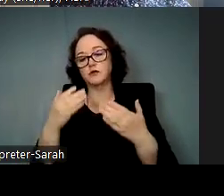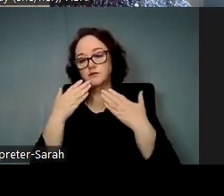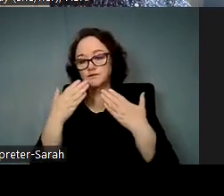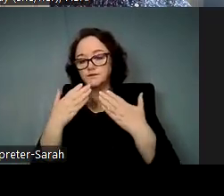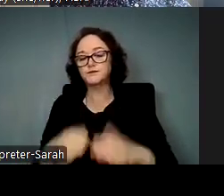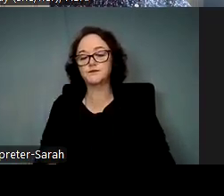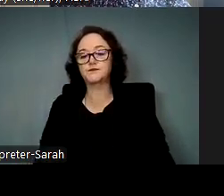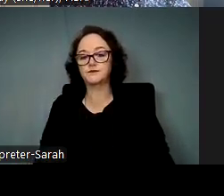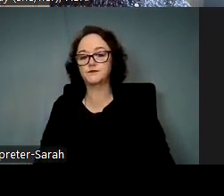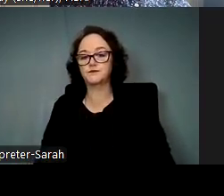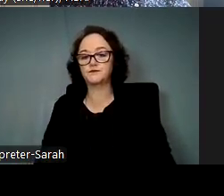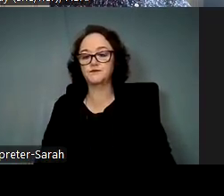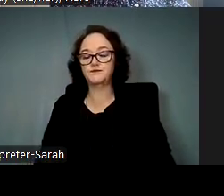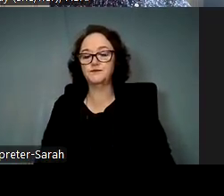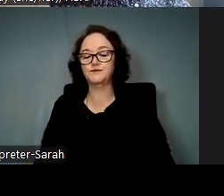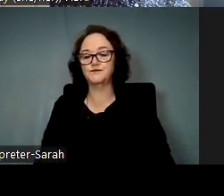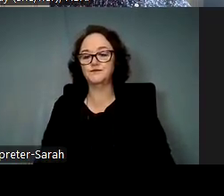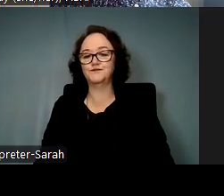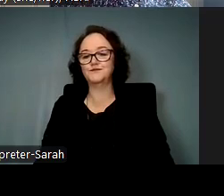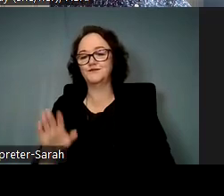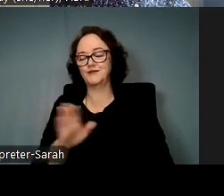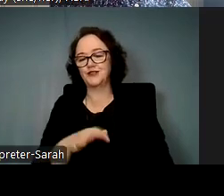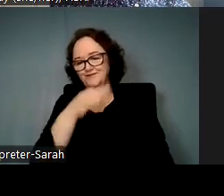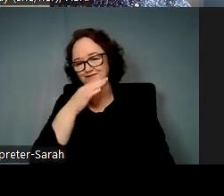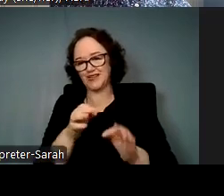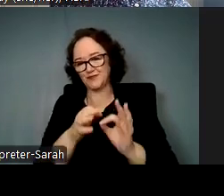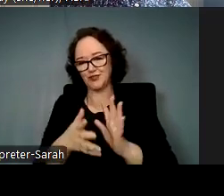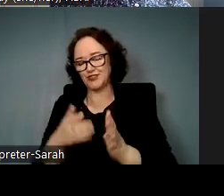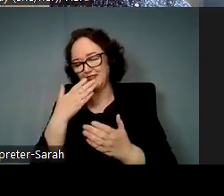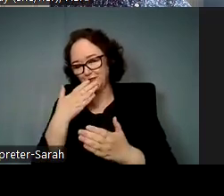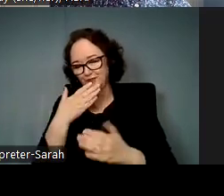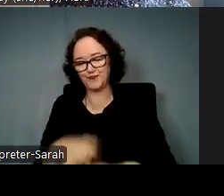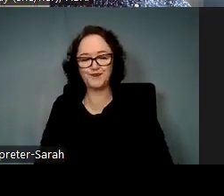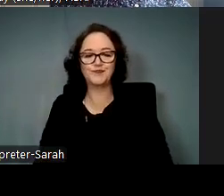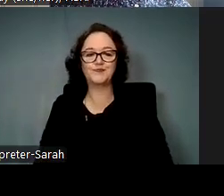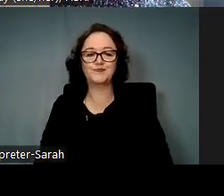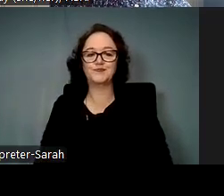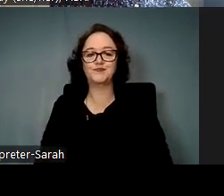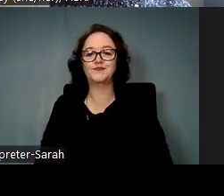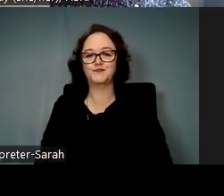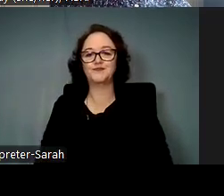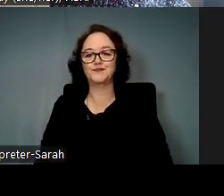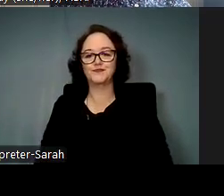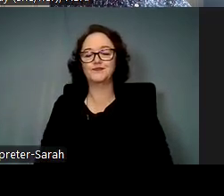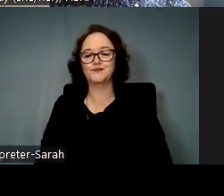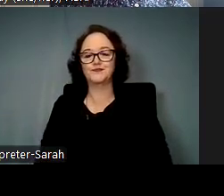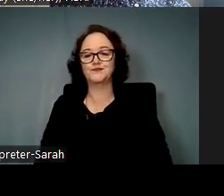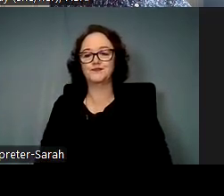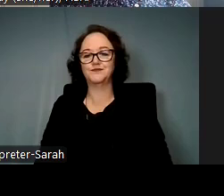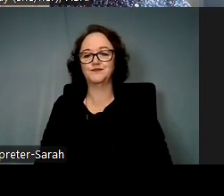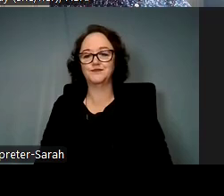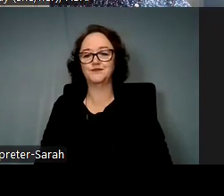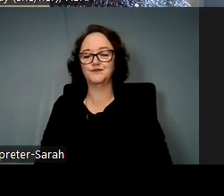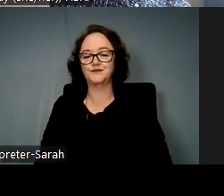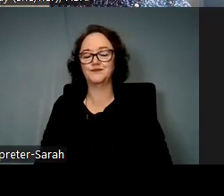expert interpretation, both Jill and Sarah, thank you very much.